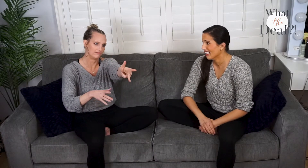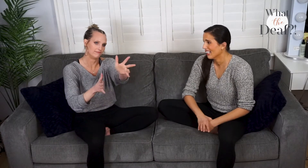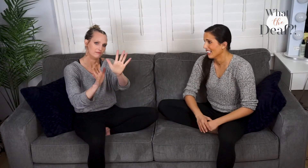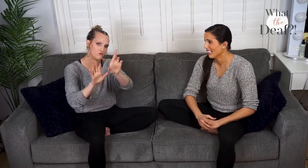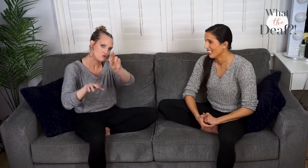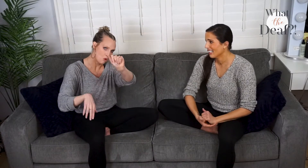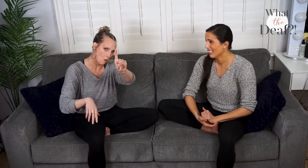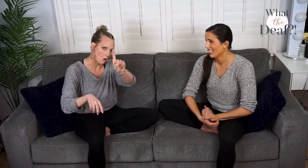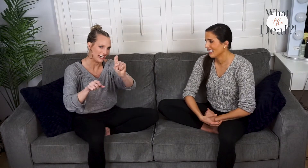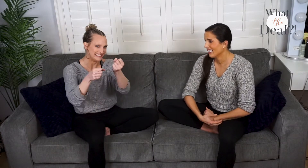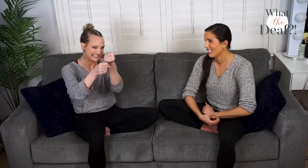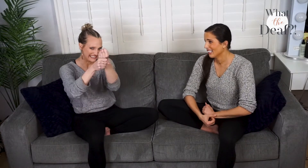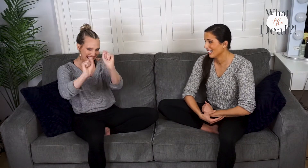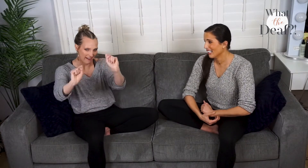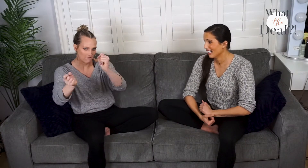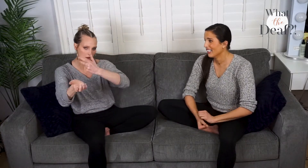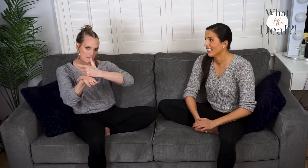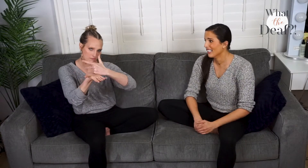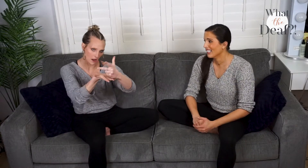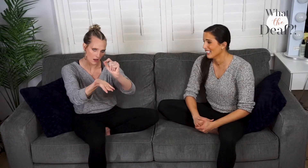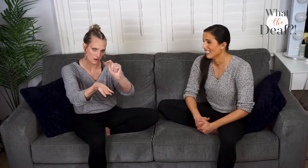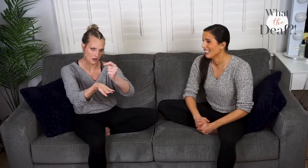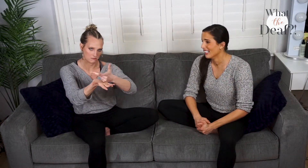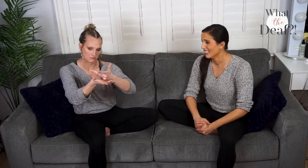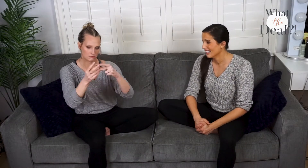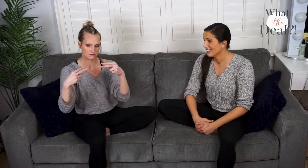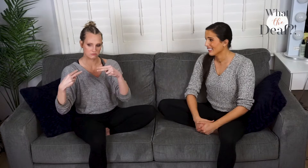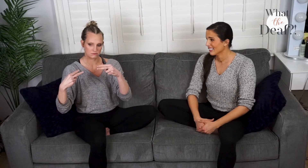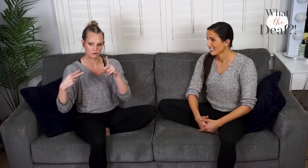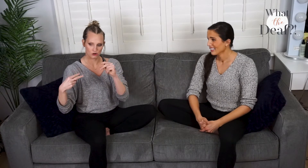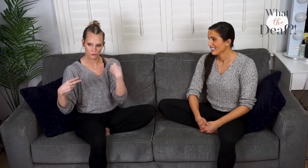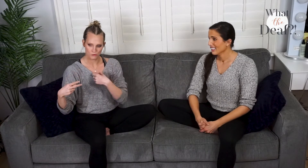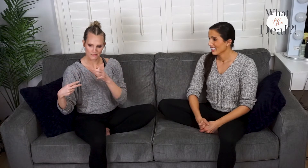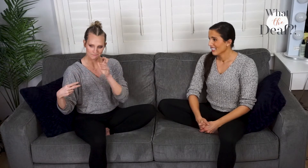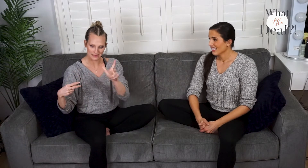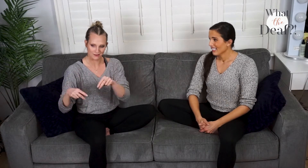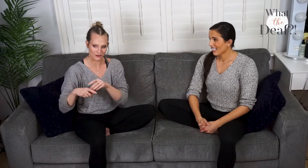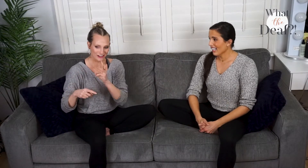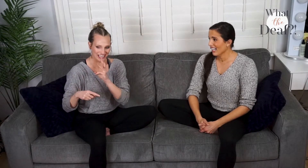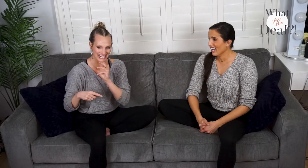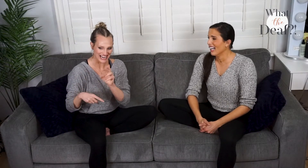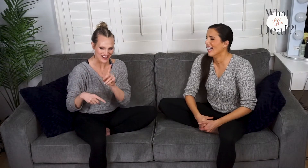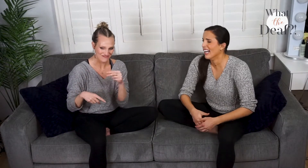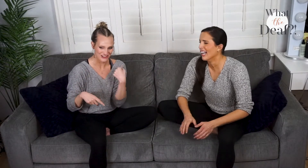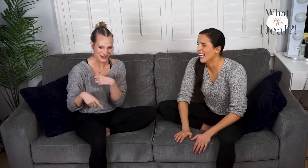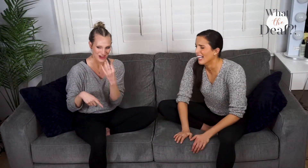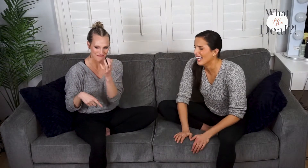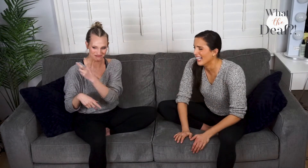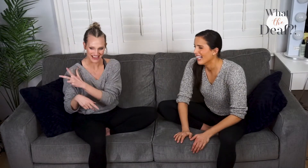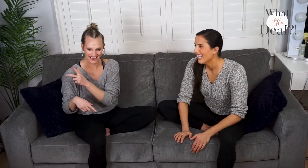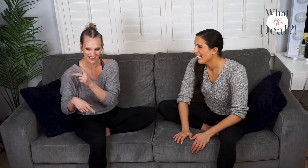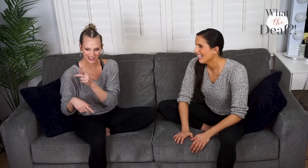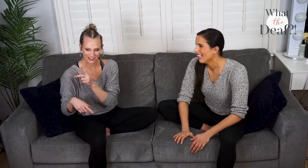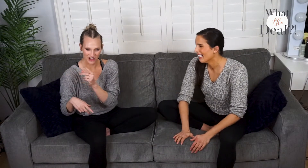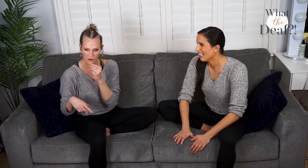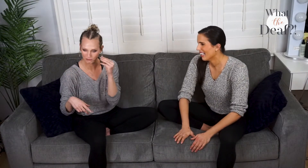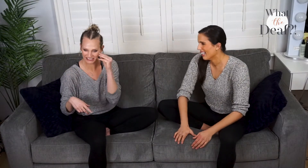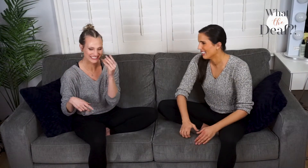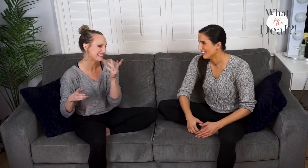on the road in a safe spot to make sure that we were at a safe place. And we're like, "Do we wanna go back on the water? Or do we wanna go back home?"